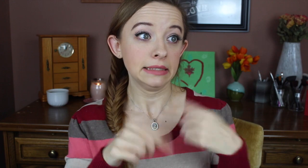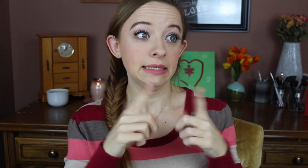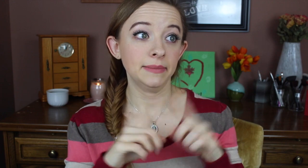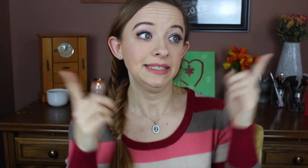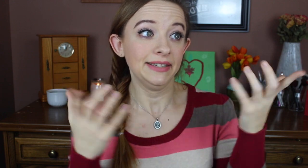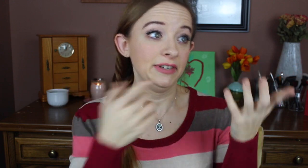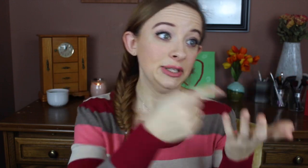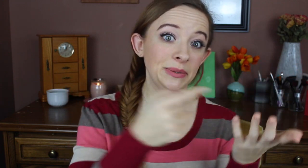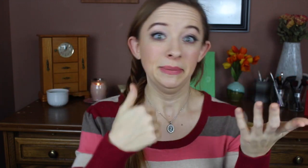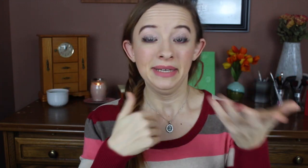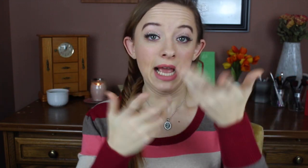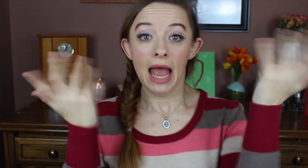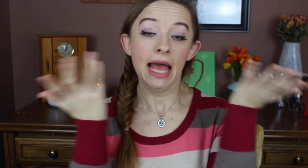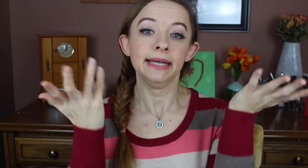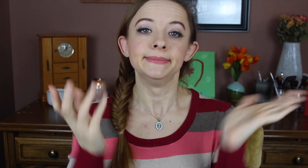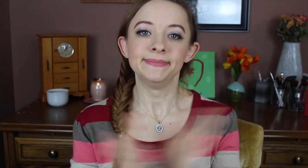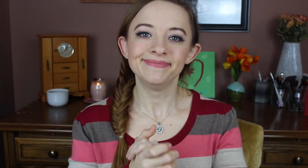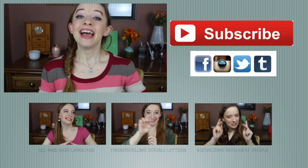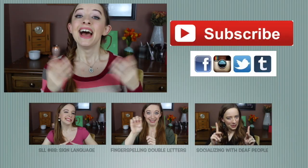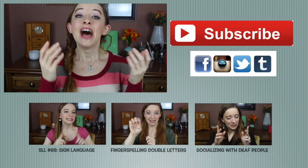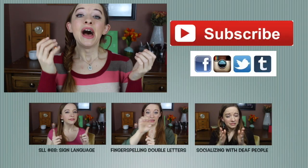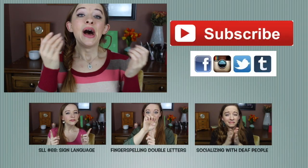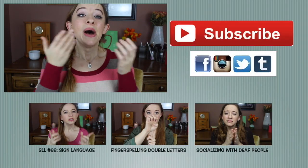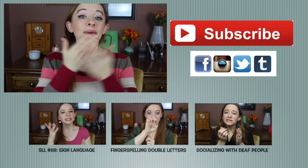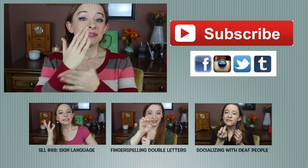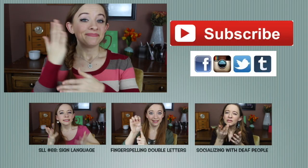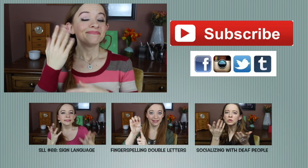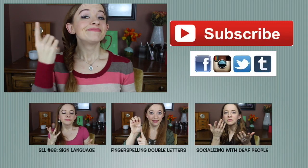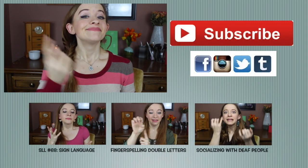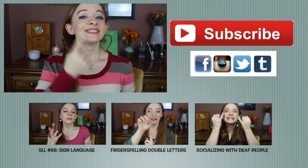If you're like "ah I sign something different than you or me or whatever!"